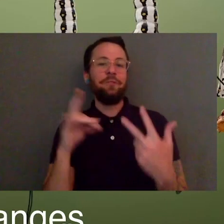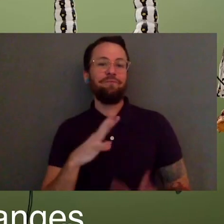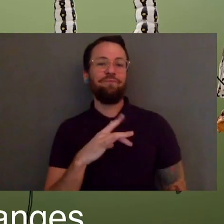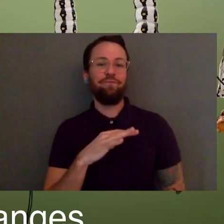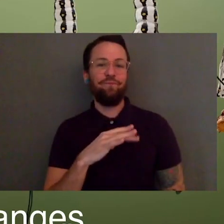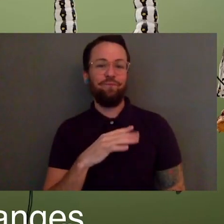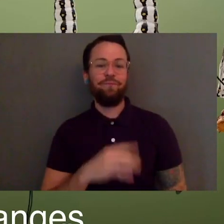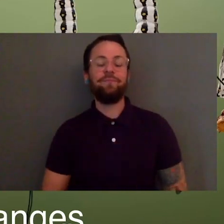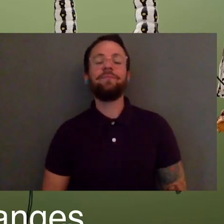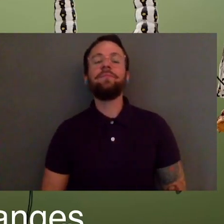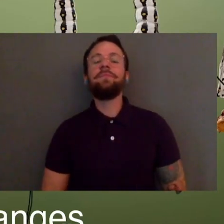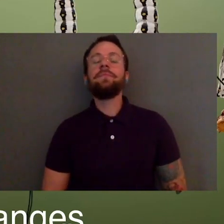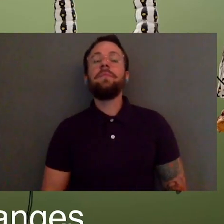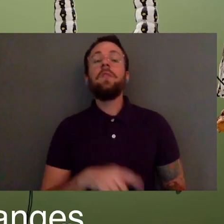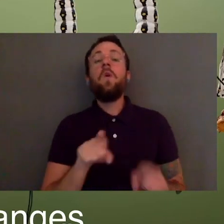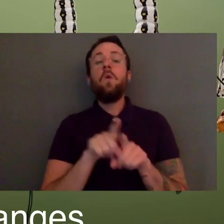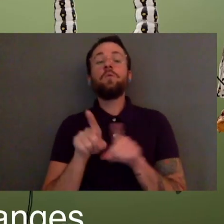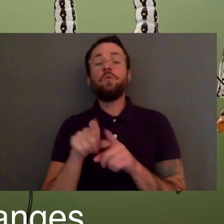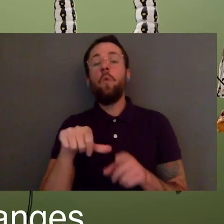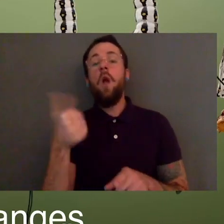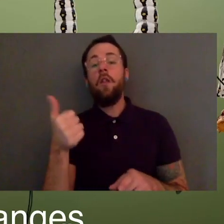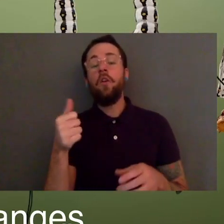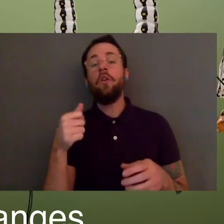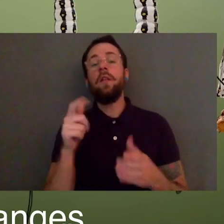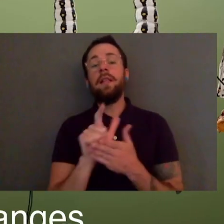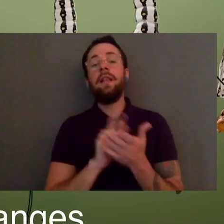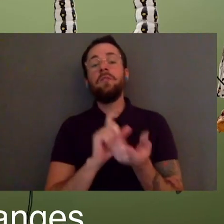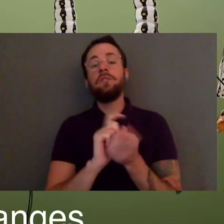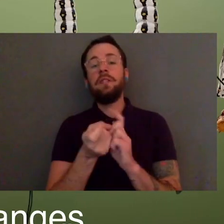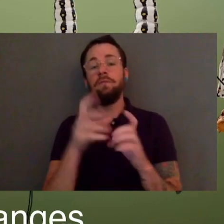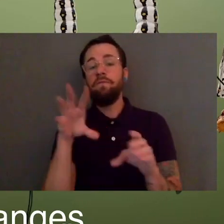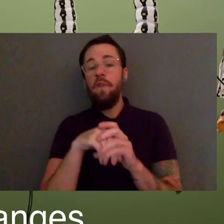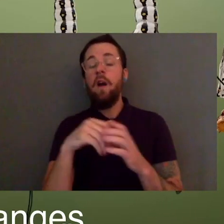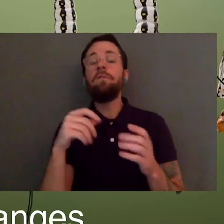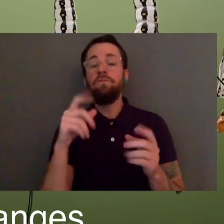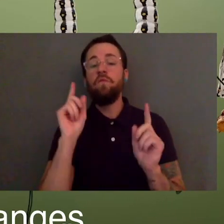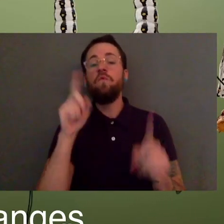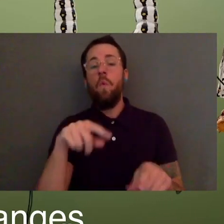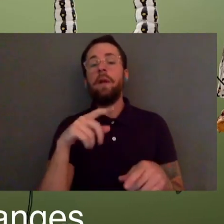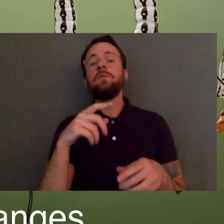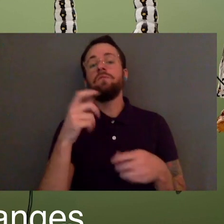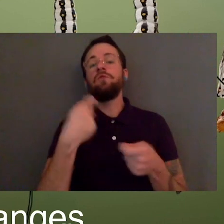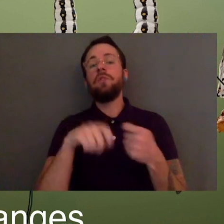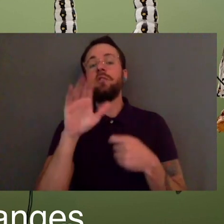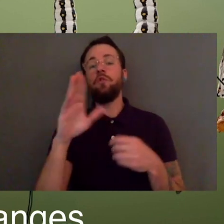Now on my driver's license, there's an X which as I mentioned is a legal change and one type